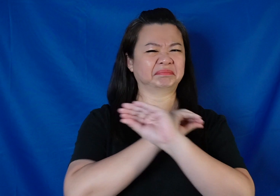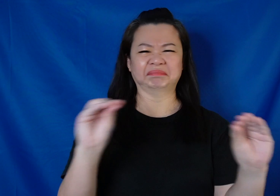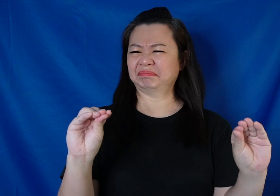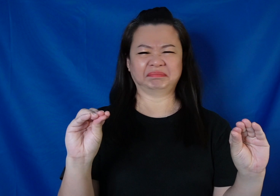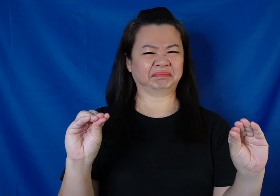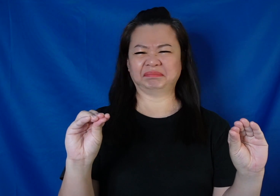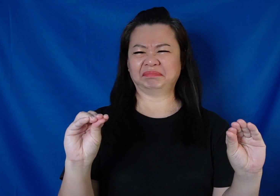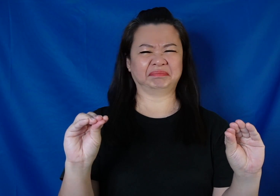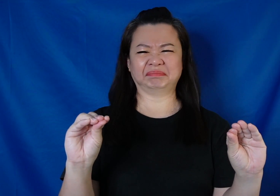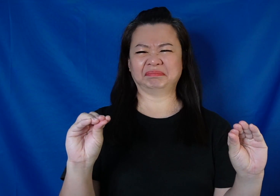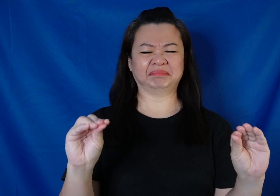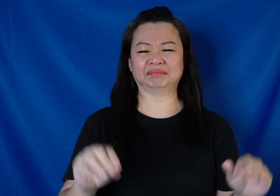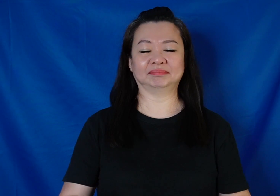NONE, do not have (VAR. 2)